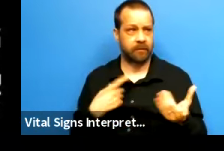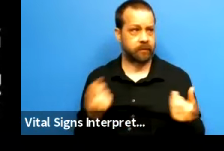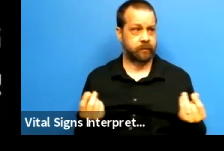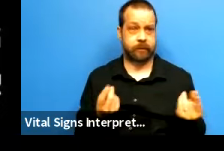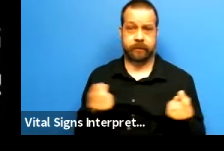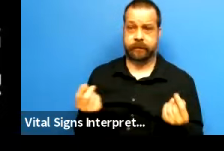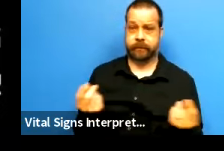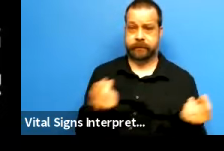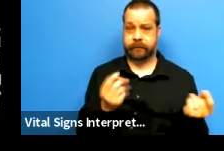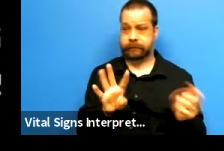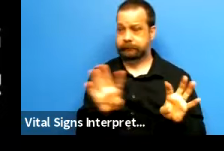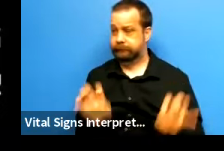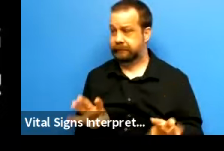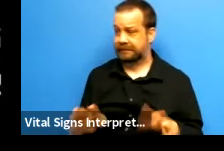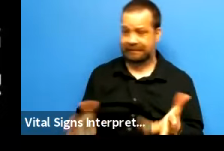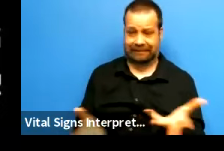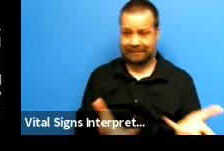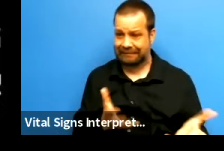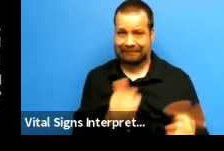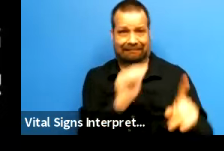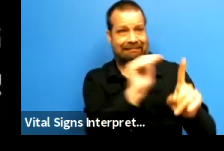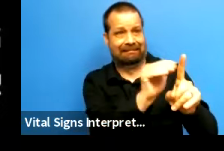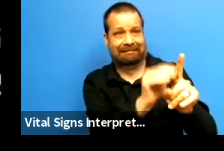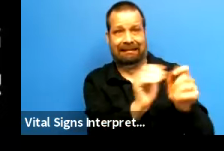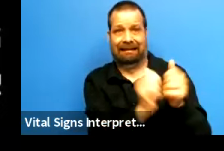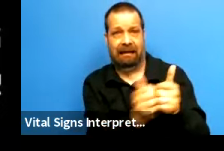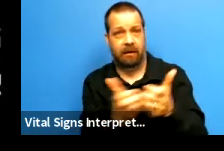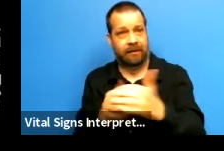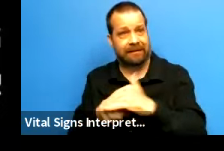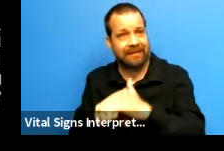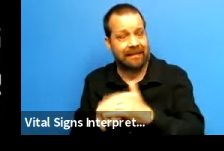reaching out about how operations can address